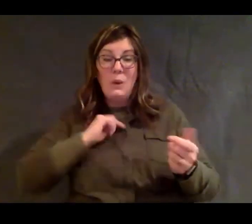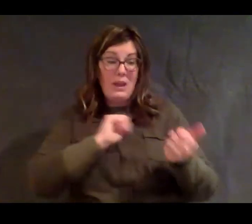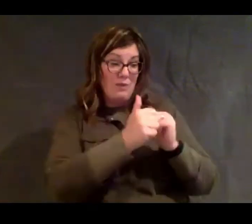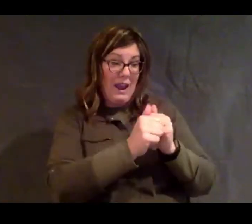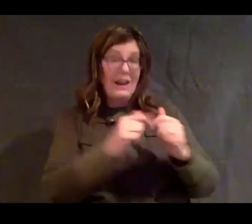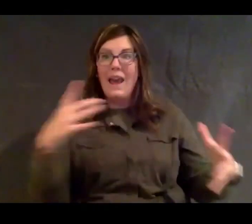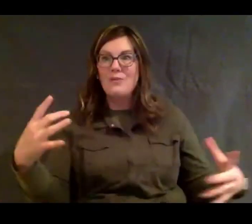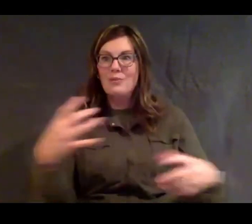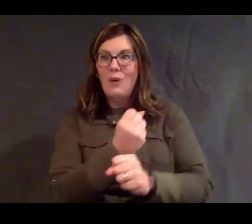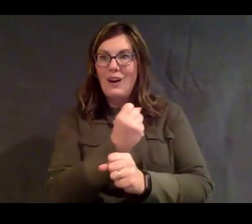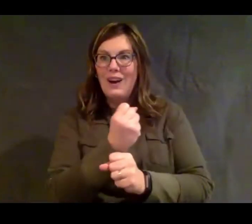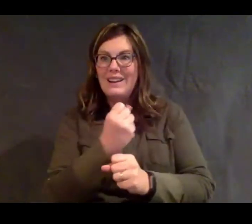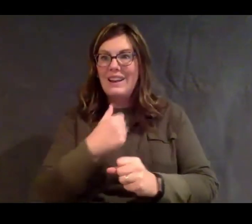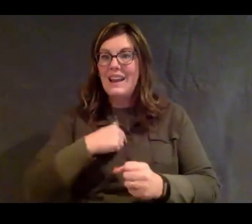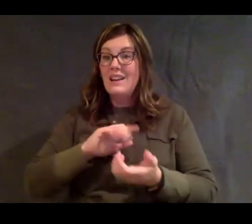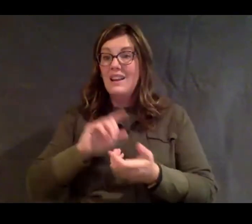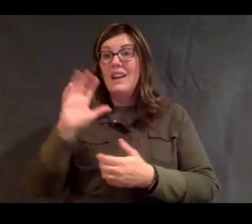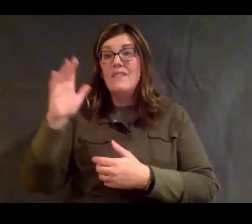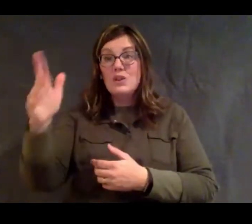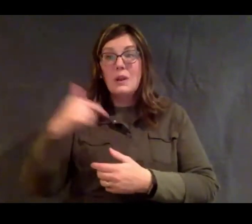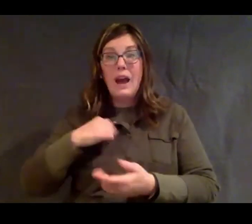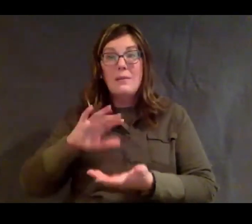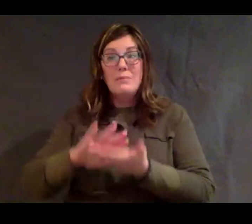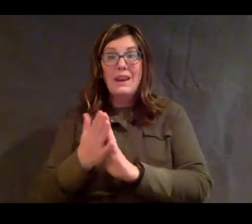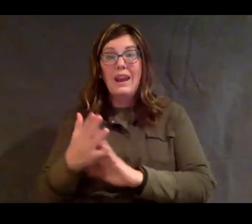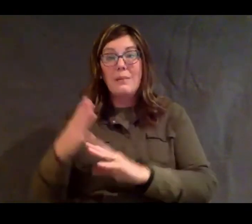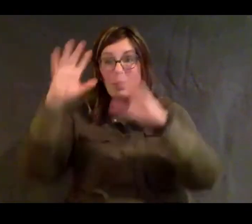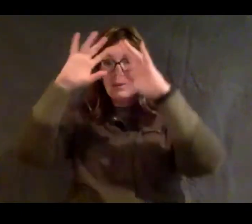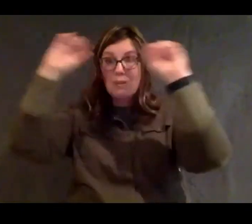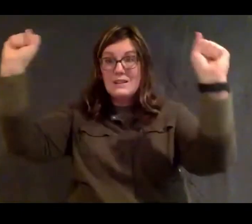i became the president of the largest student government in the nation ran a 36 million dollar